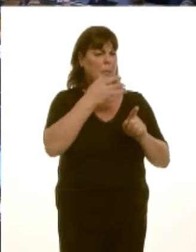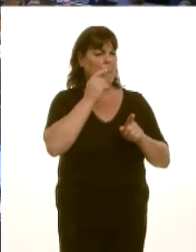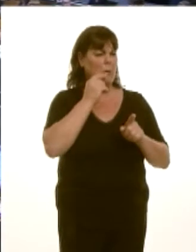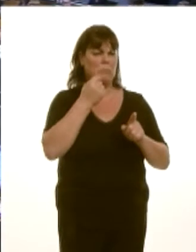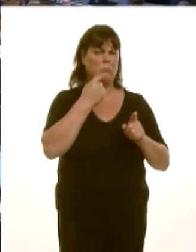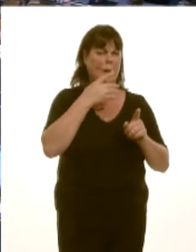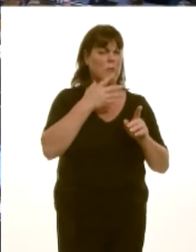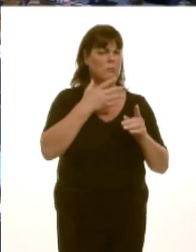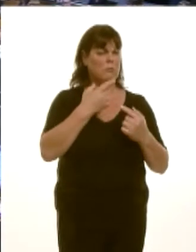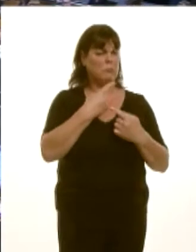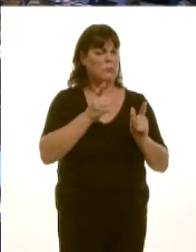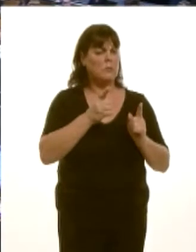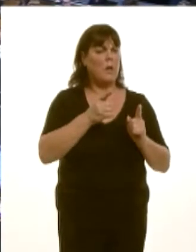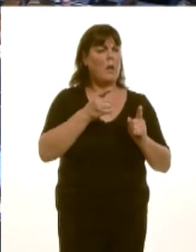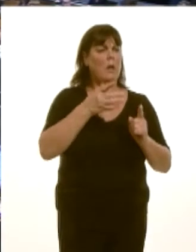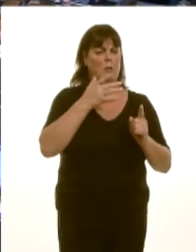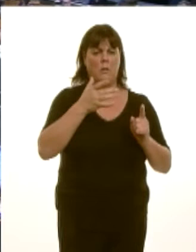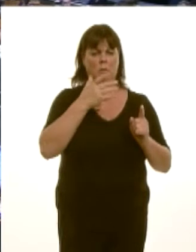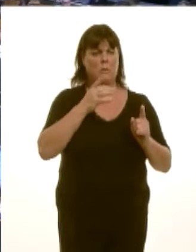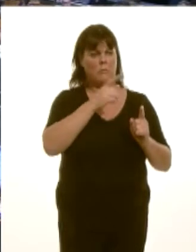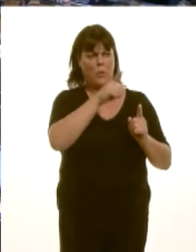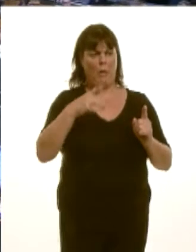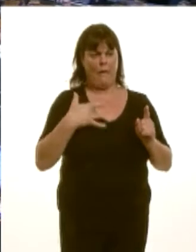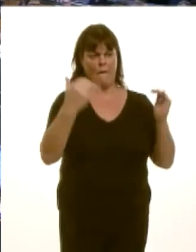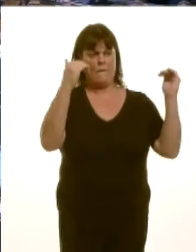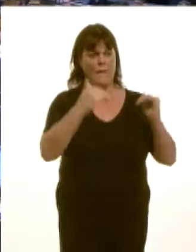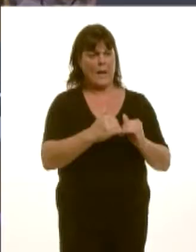day-to-day improvements from any investment in rail.